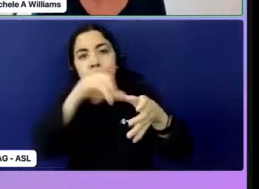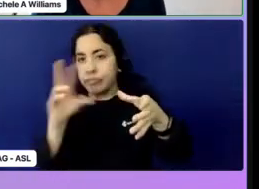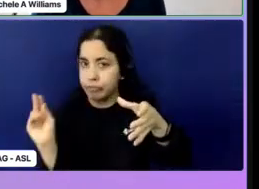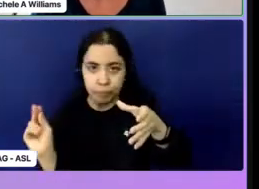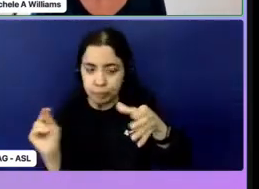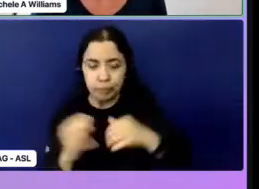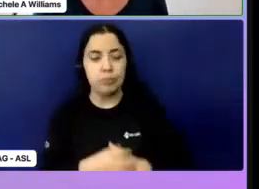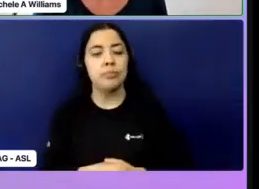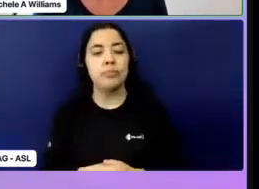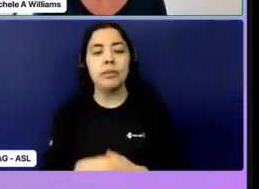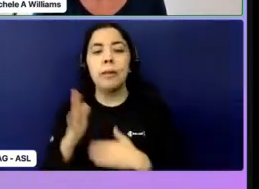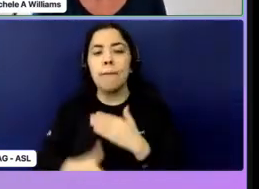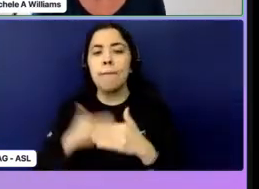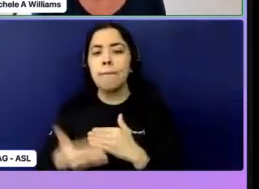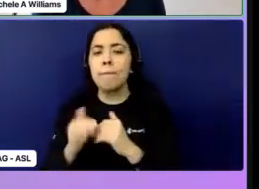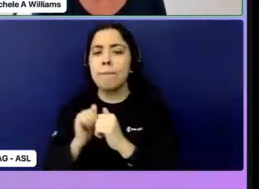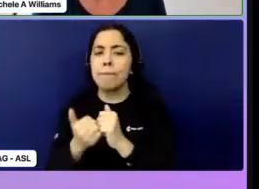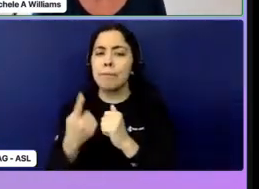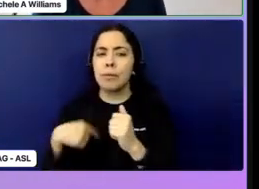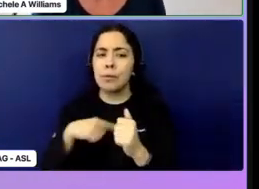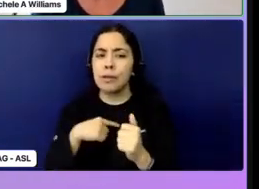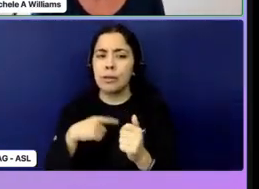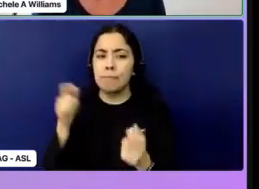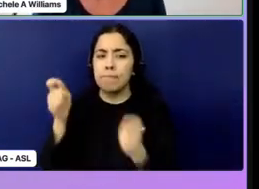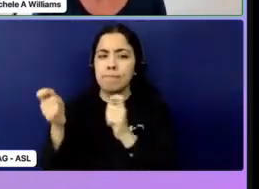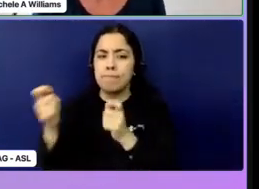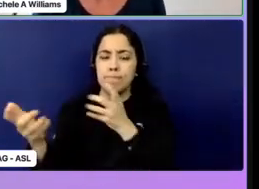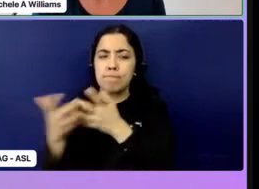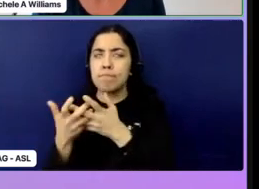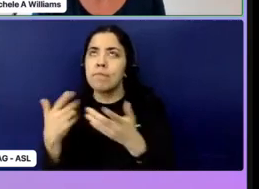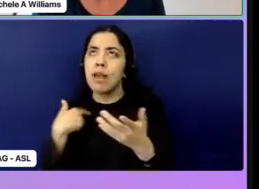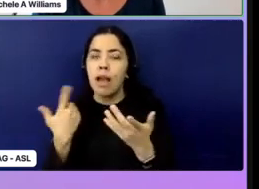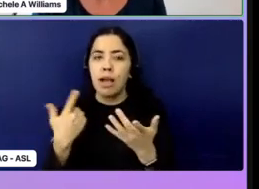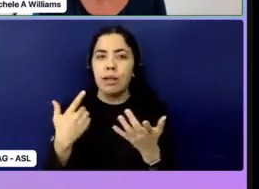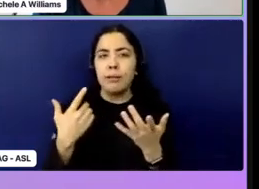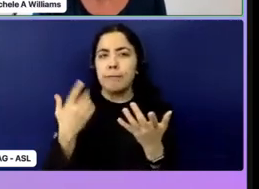make, I hope hope I made it. The next thing that comes to mind how, how though is usually the do we get into